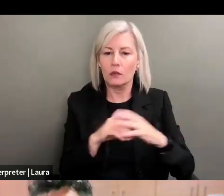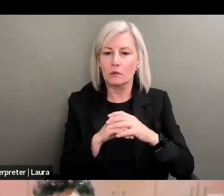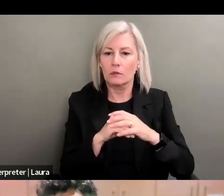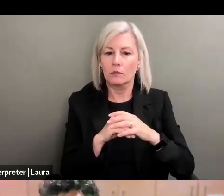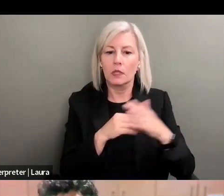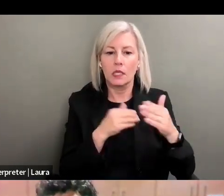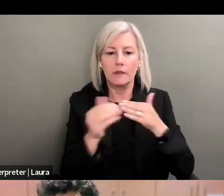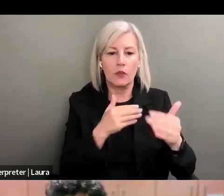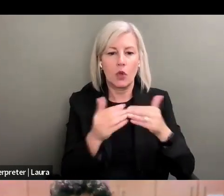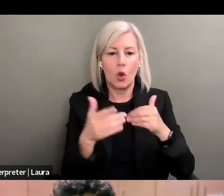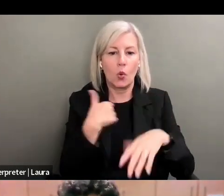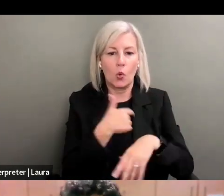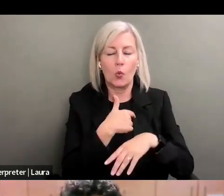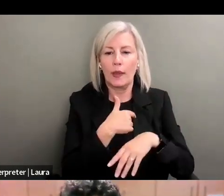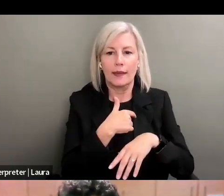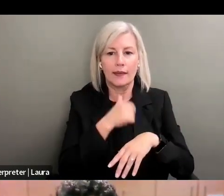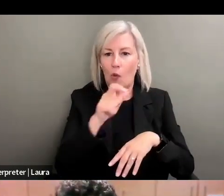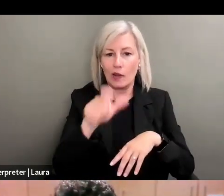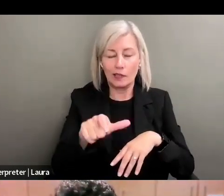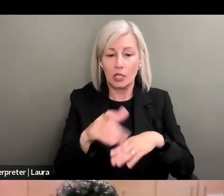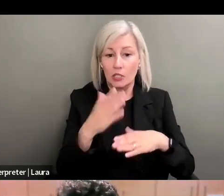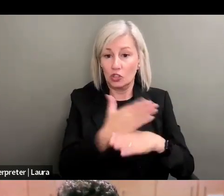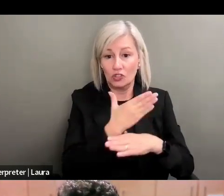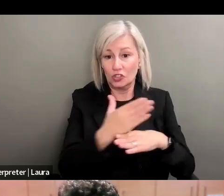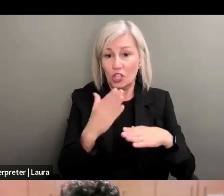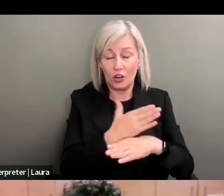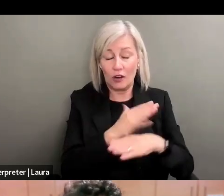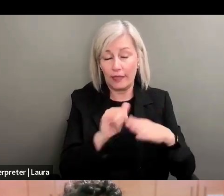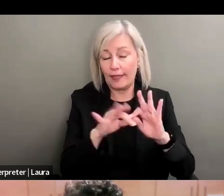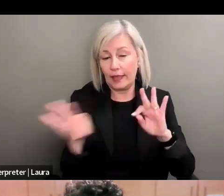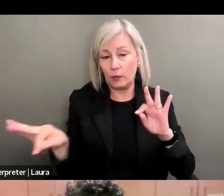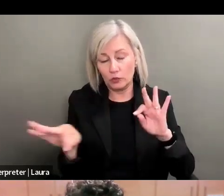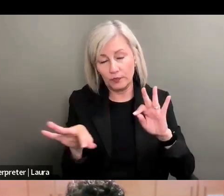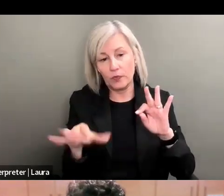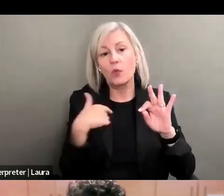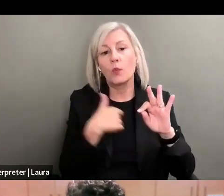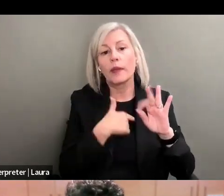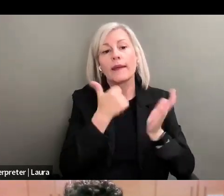we don't necessarily all share that same language, we can help with either